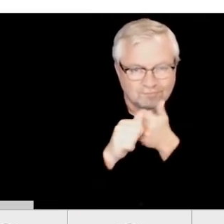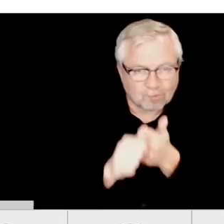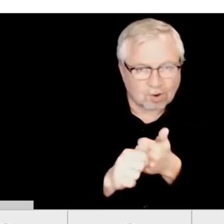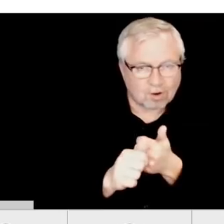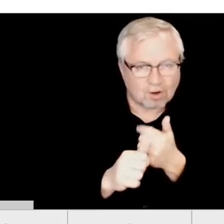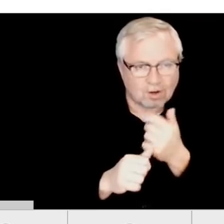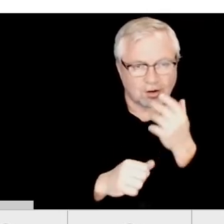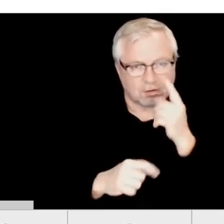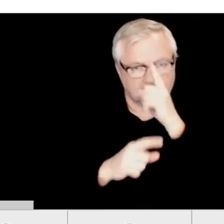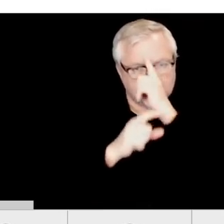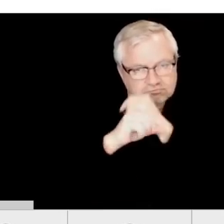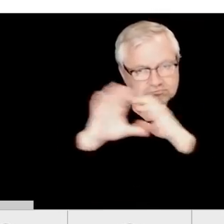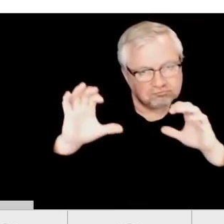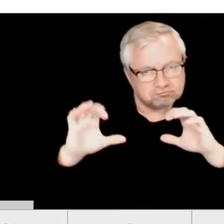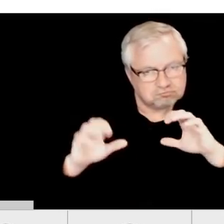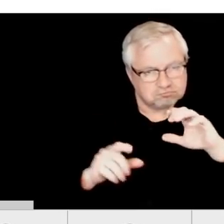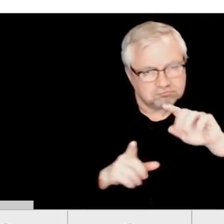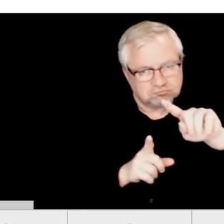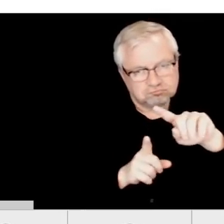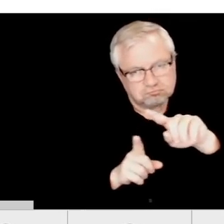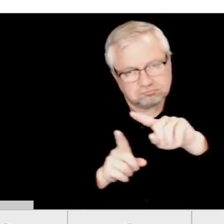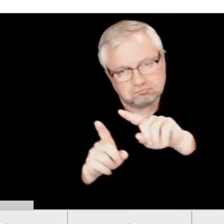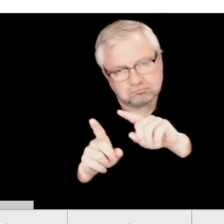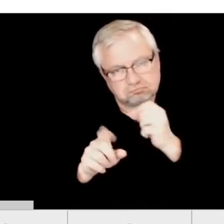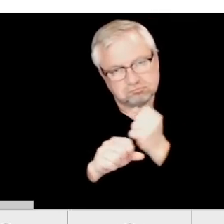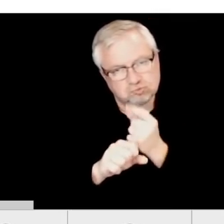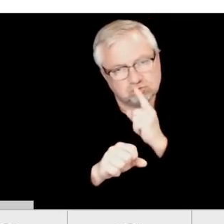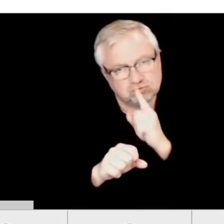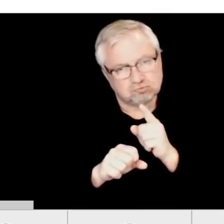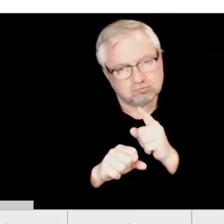uncertain parameters that generate model outputs that are consistent with